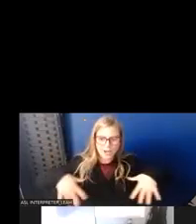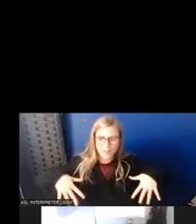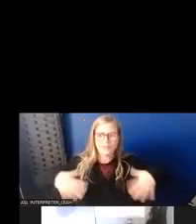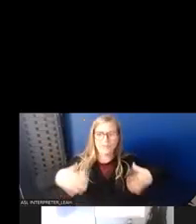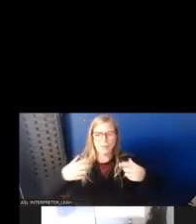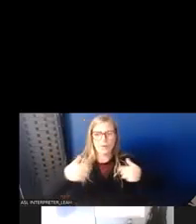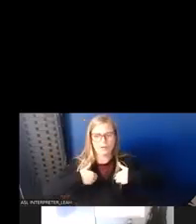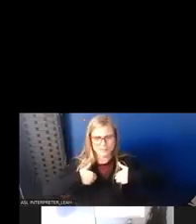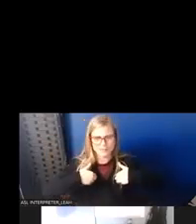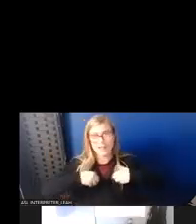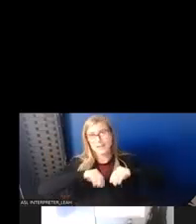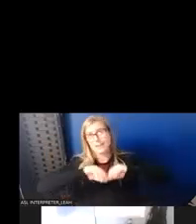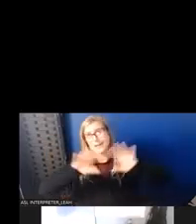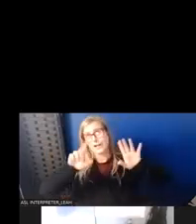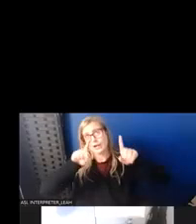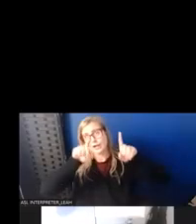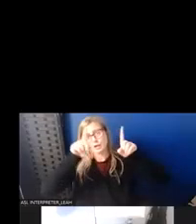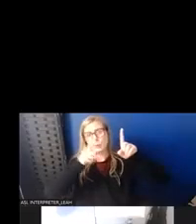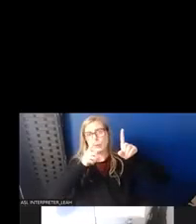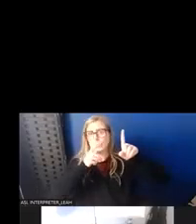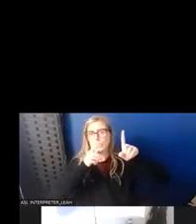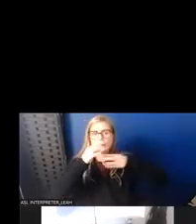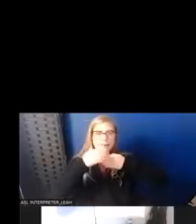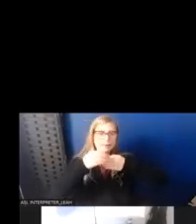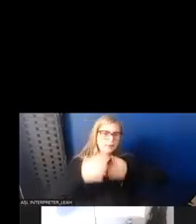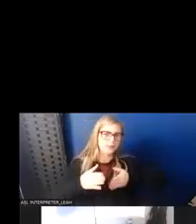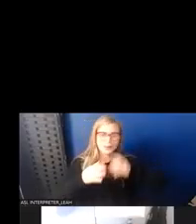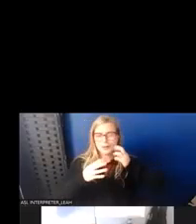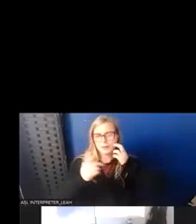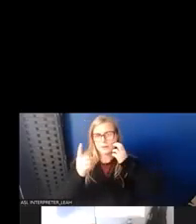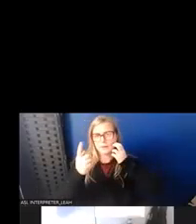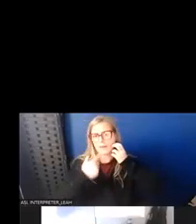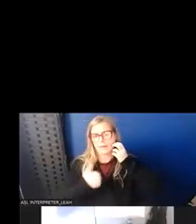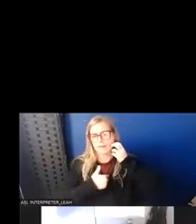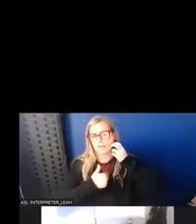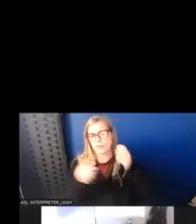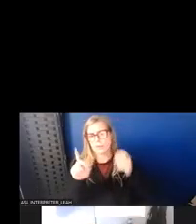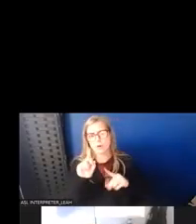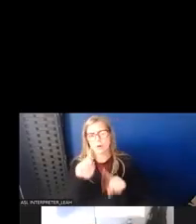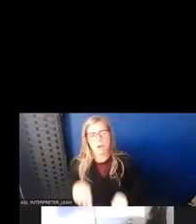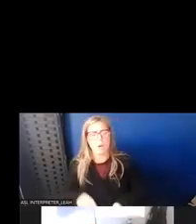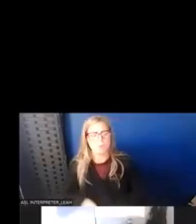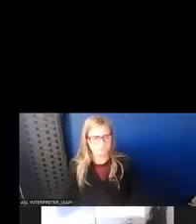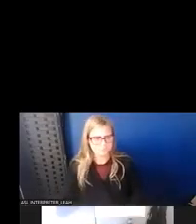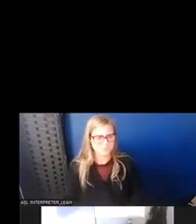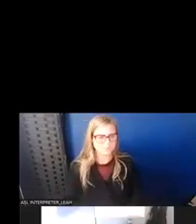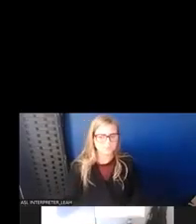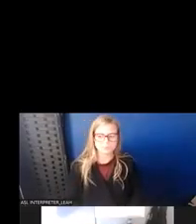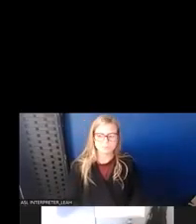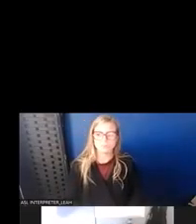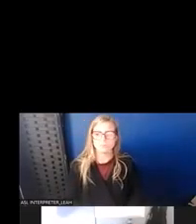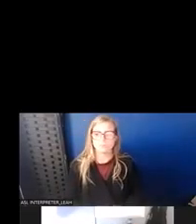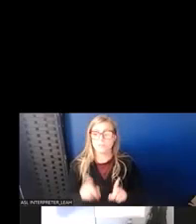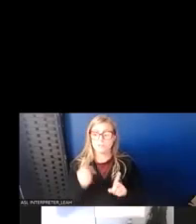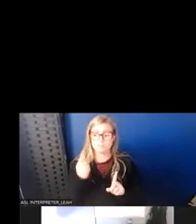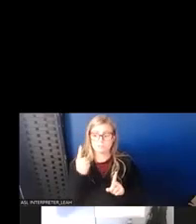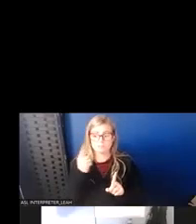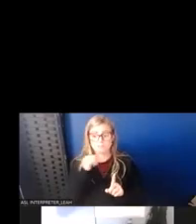clear direction and clear leader that can tell us where to go. But if we actually look at the research, we know that if we